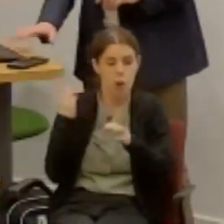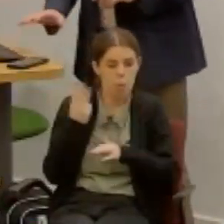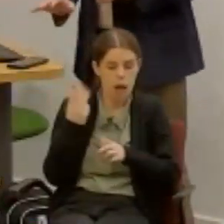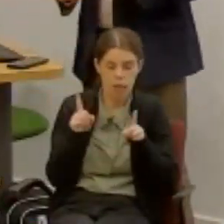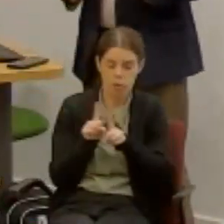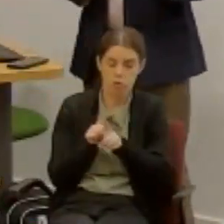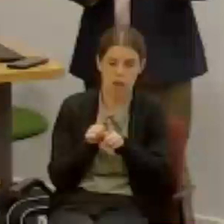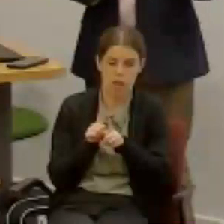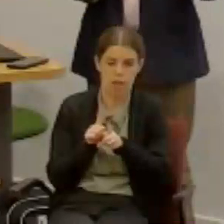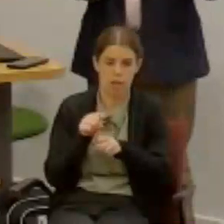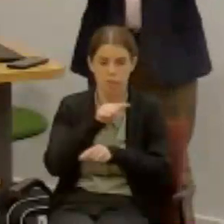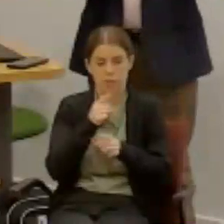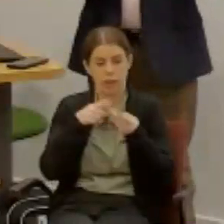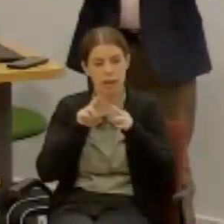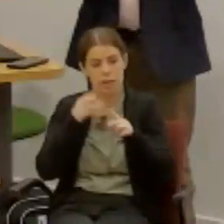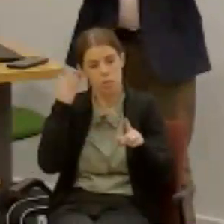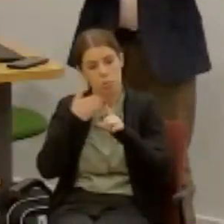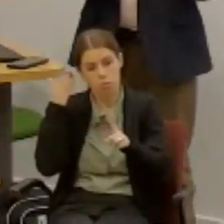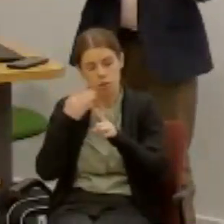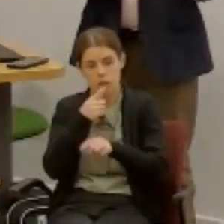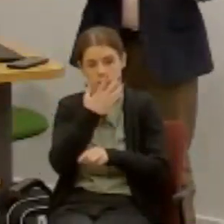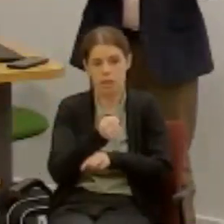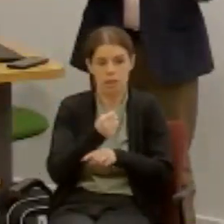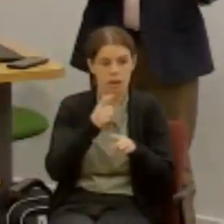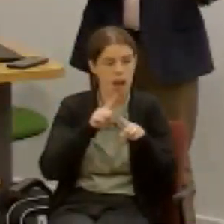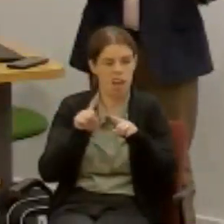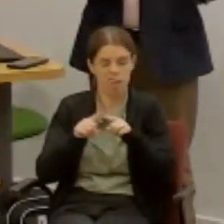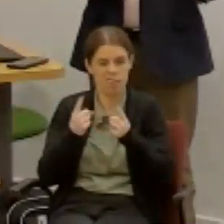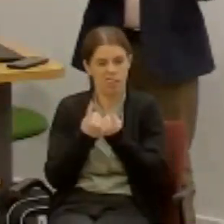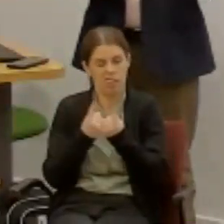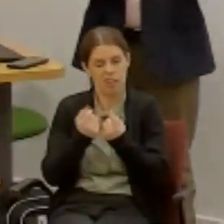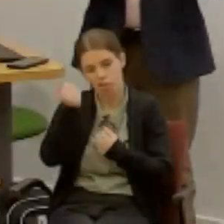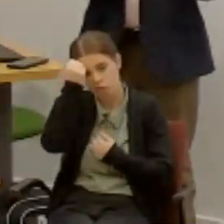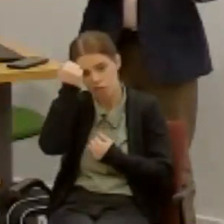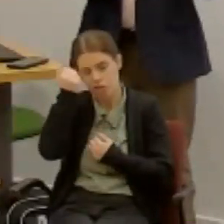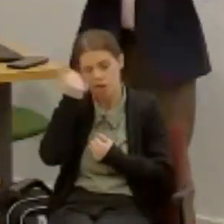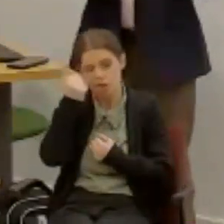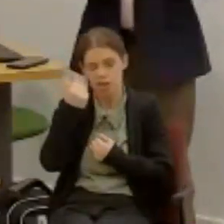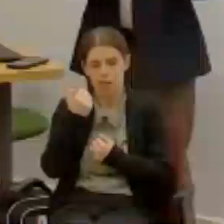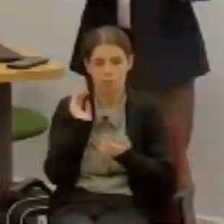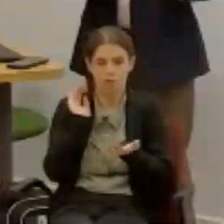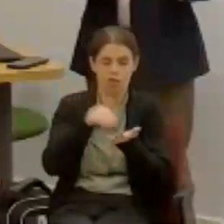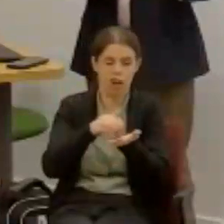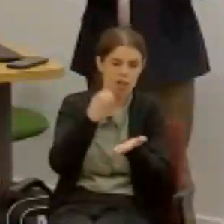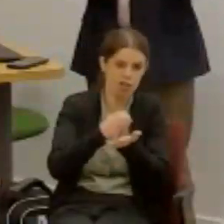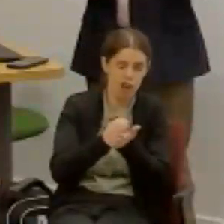Occasionally you can spotted it we do honest stupid things like turn up a football match for charity and agreed to play in goal and get absolutely.